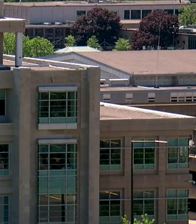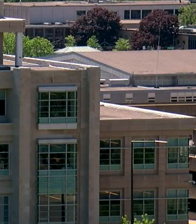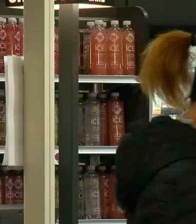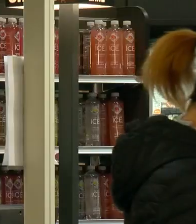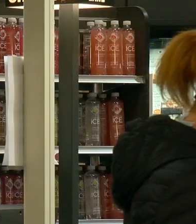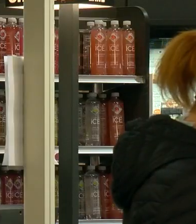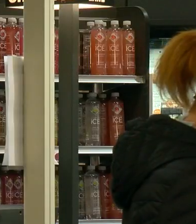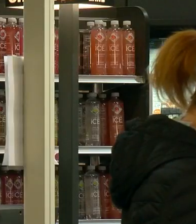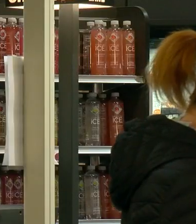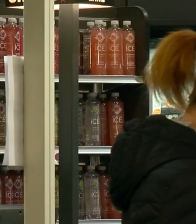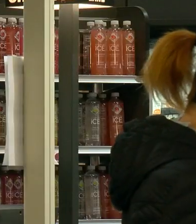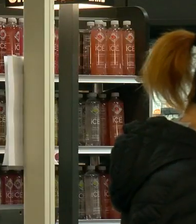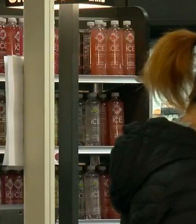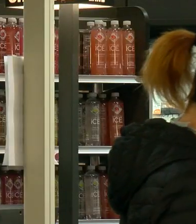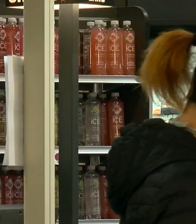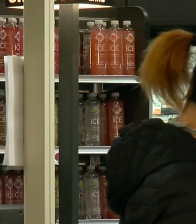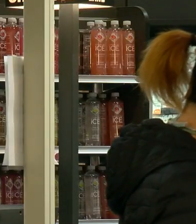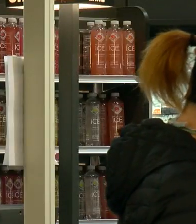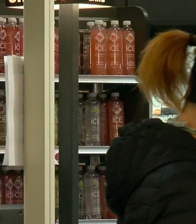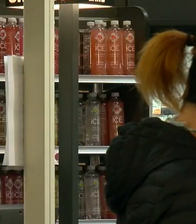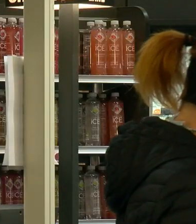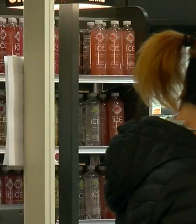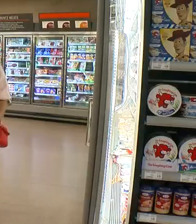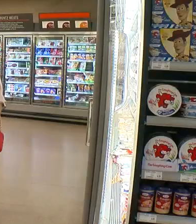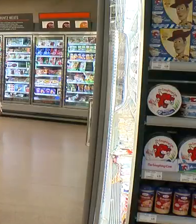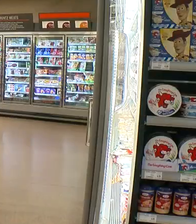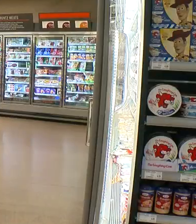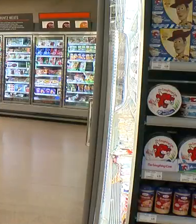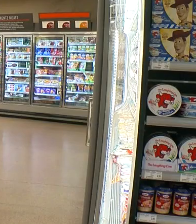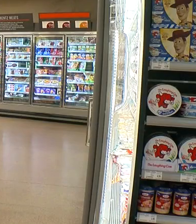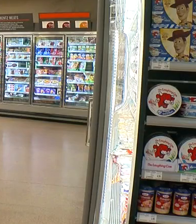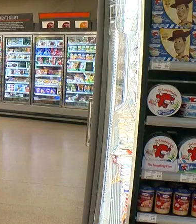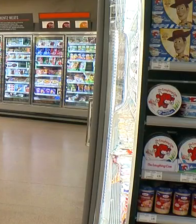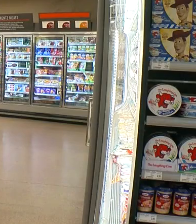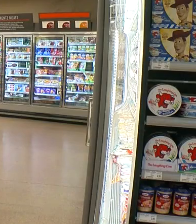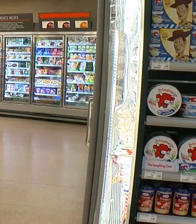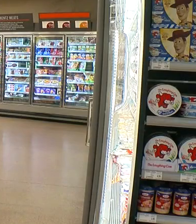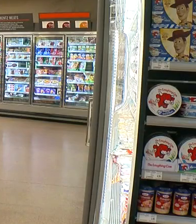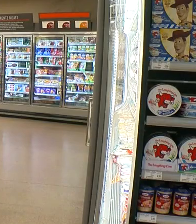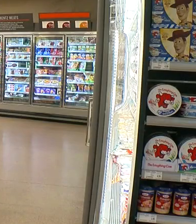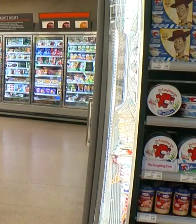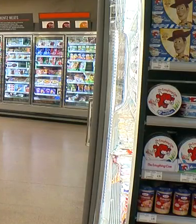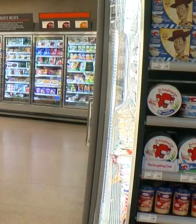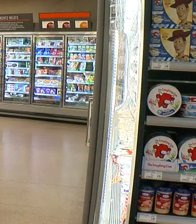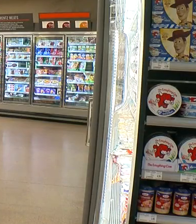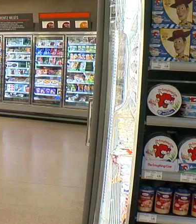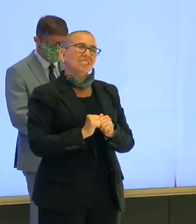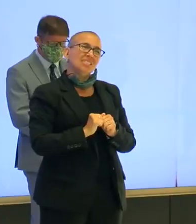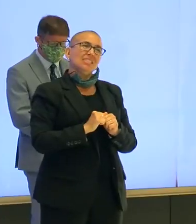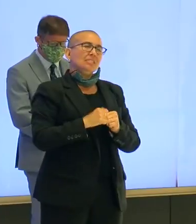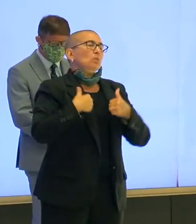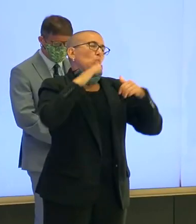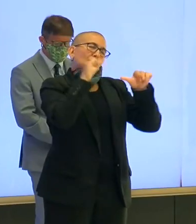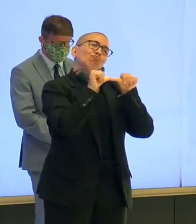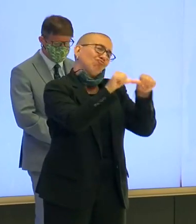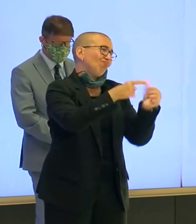HAVE BEEN EXPOSED. EACH INDIVIDUAL, PRIVATE ENTITY MAKES ITS OWN DECISIONS ABOUT THEIR CAPACITY AND WHAT THEIR PRIORITIES ARE. ON MONDAY THE NUMBER OF PATIENTS AND ICY UNITS WAS MORE THAN 40, THE LOWEST IN NUMBER